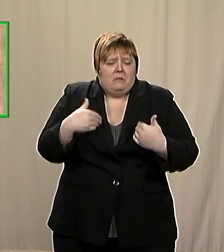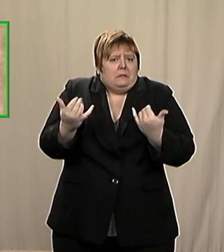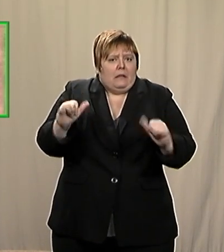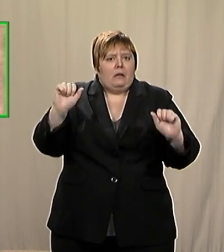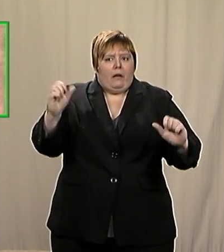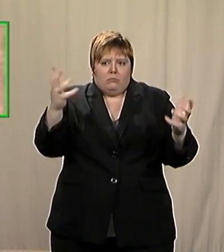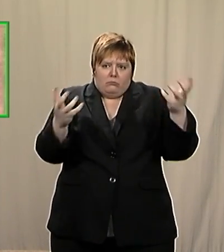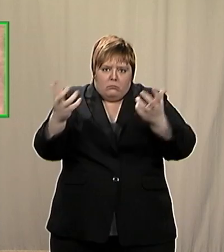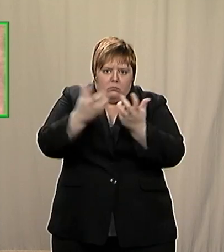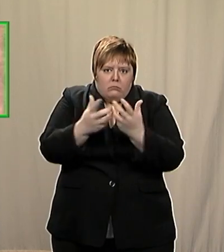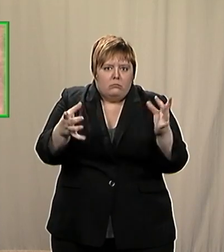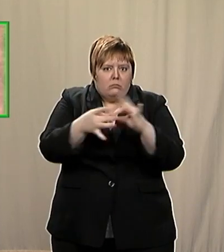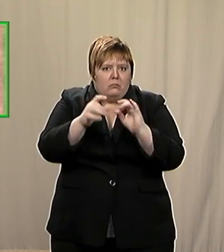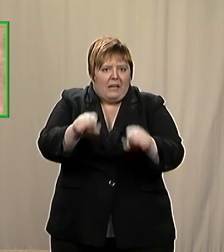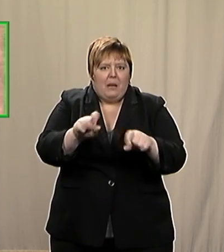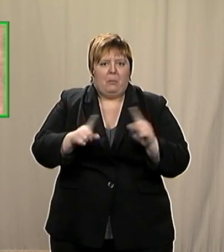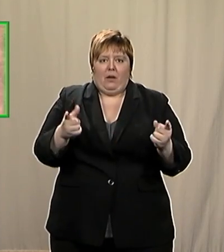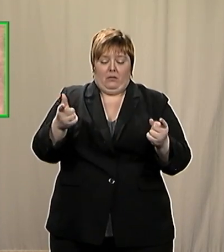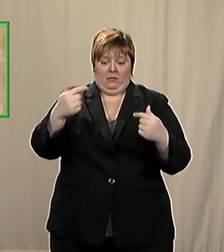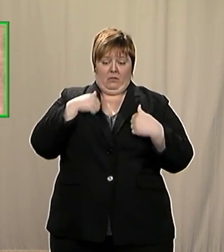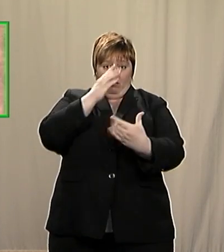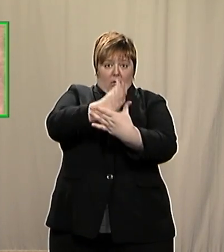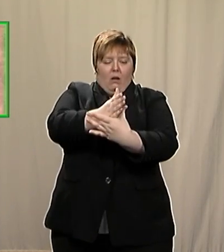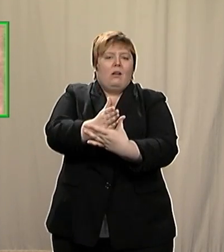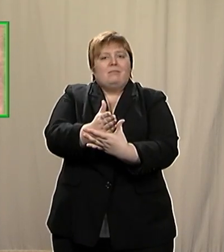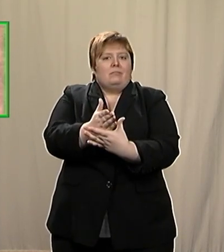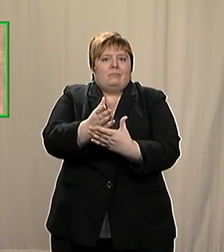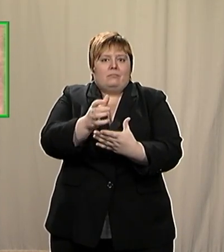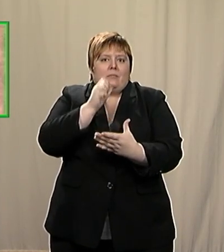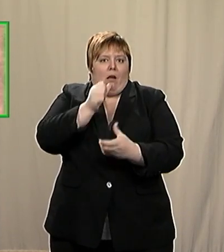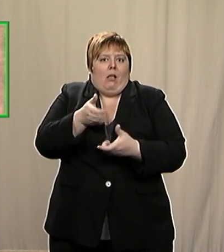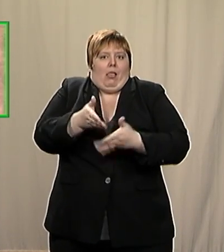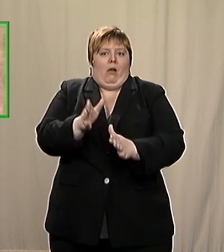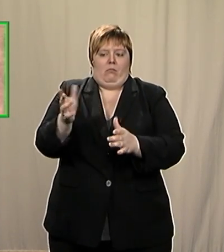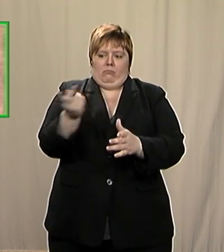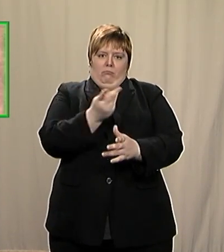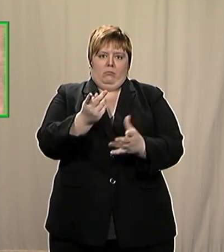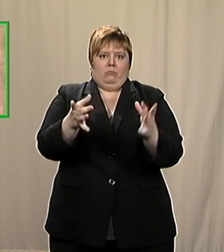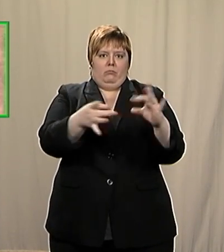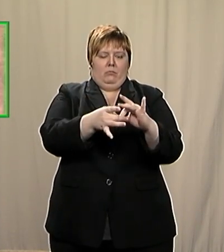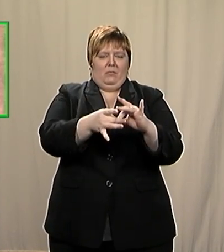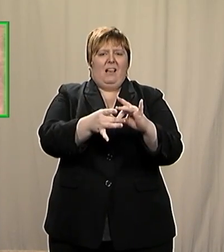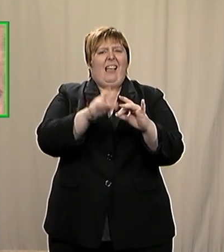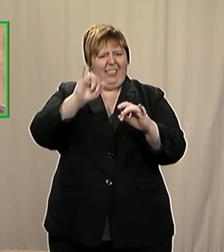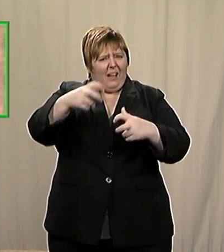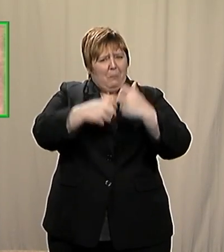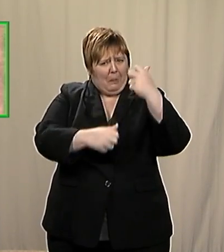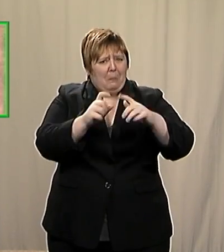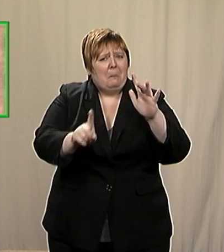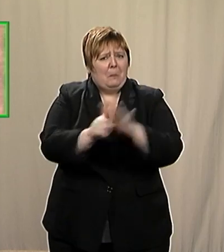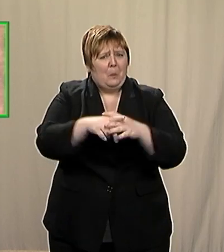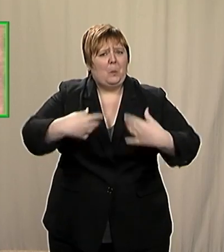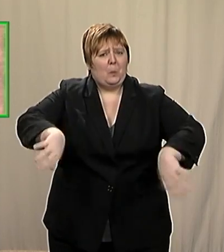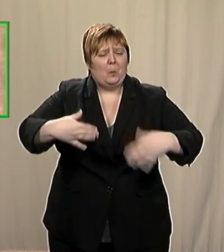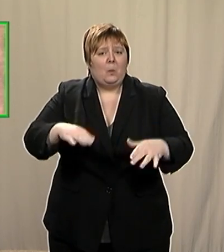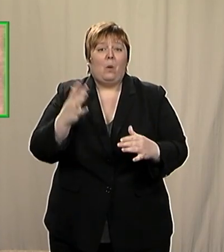It's problematic. It changes what should be an interactions to something that feels like a series of monologues,